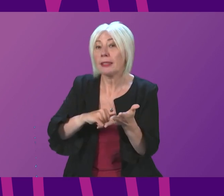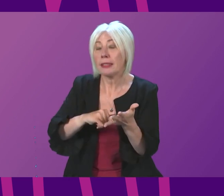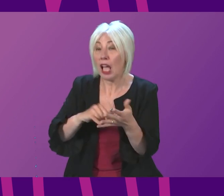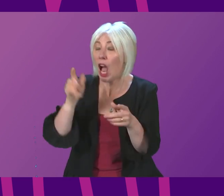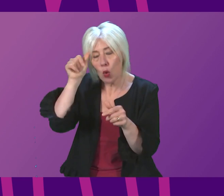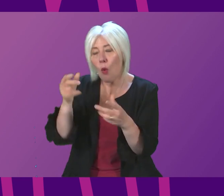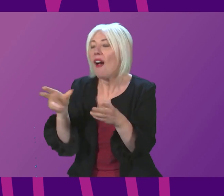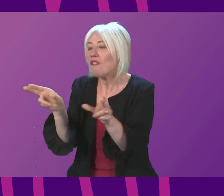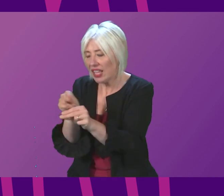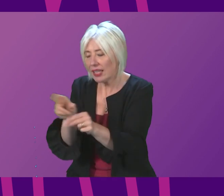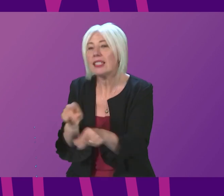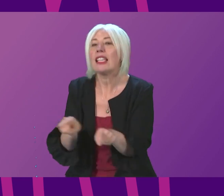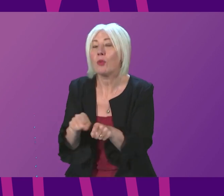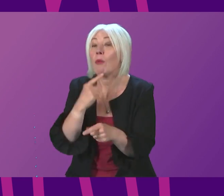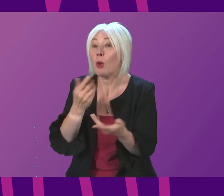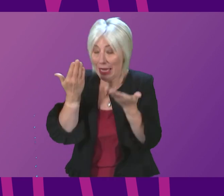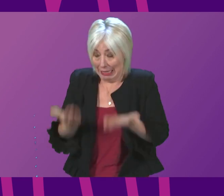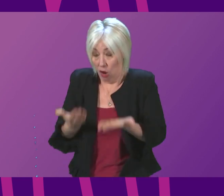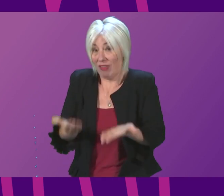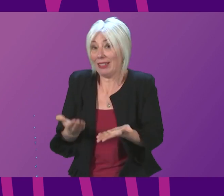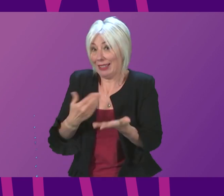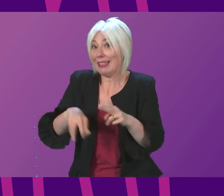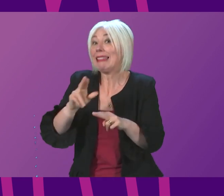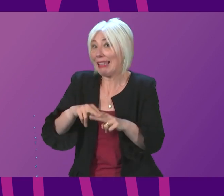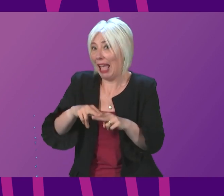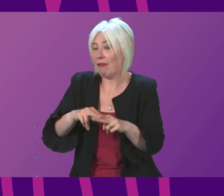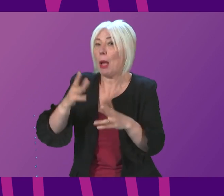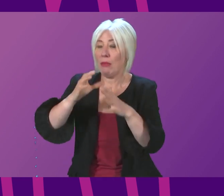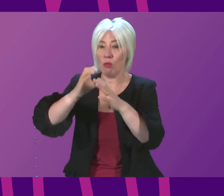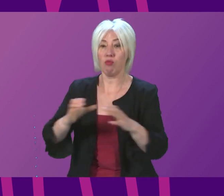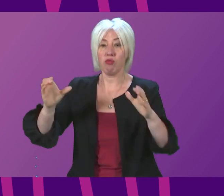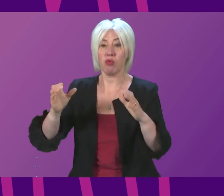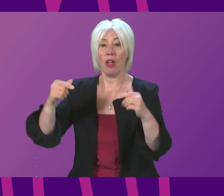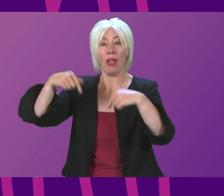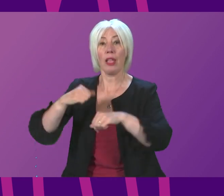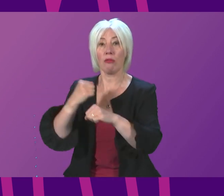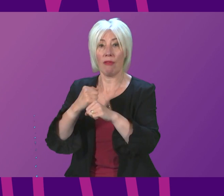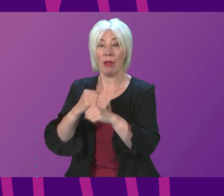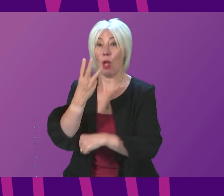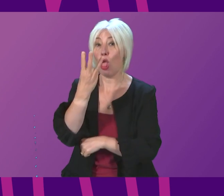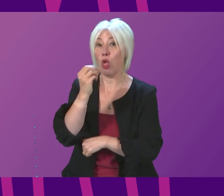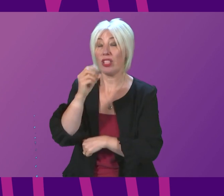I am talking about staff who are currently in post. The number has increased under this Government by almost 30,000. But demand is growing.